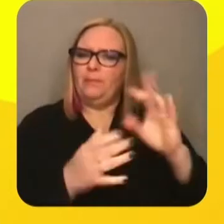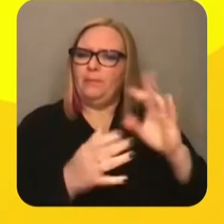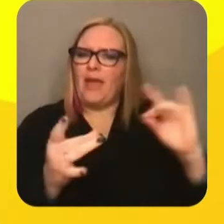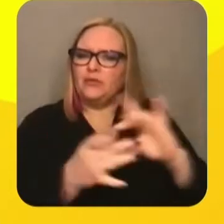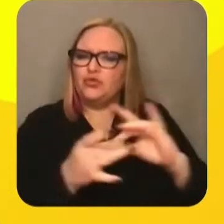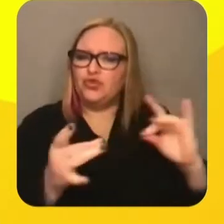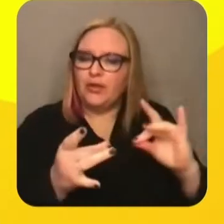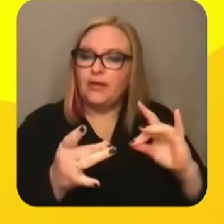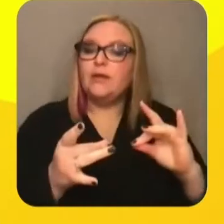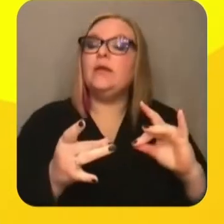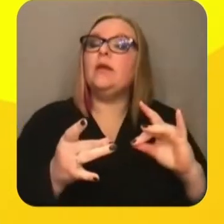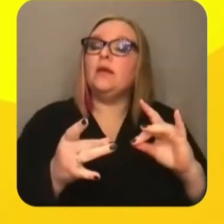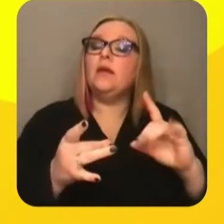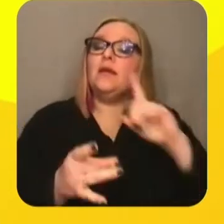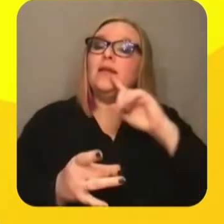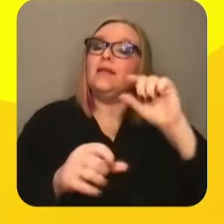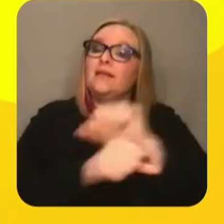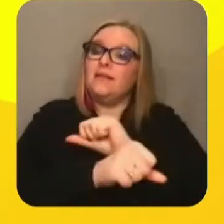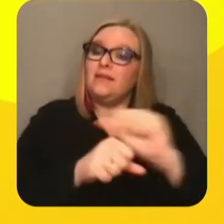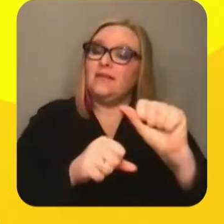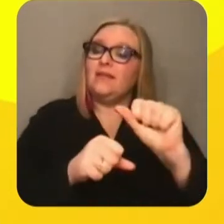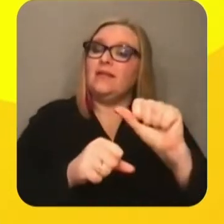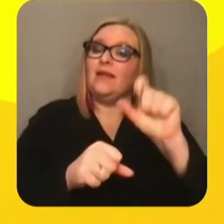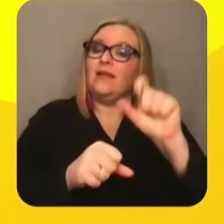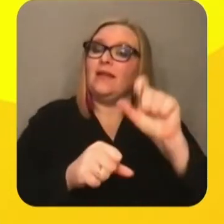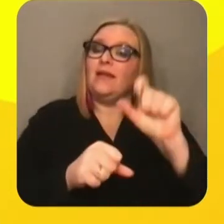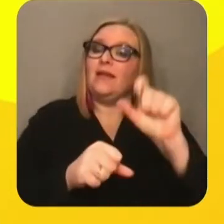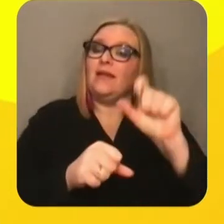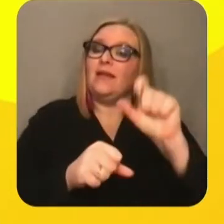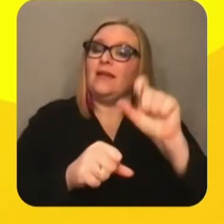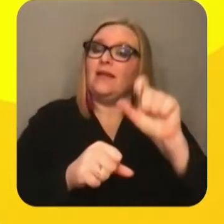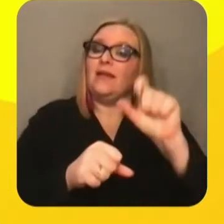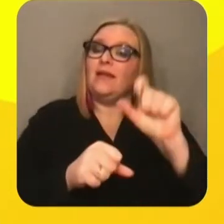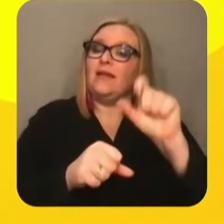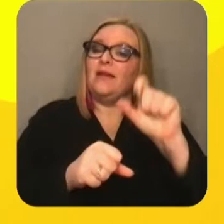It is about being able to drive accountability and ensuring that the work that